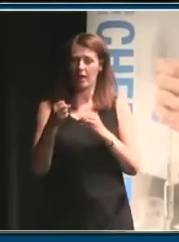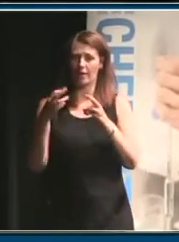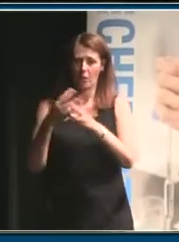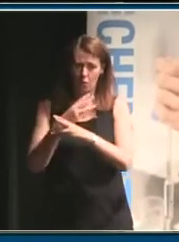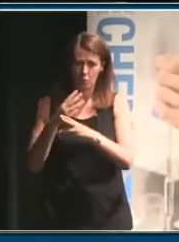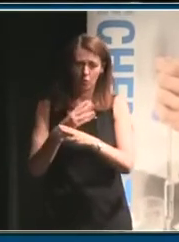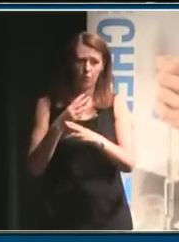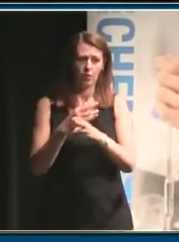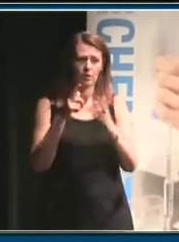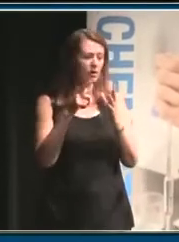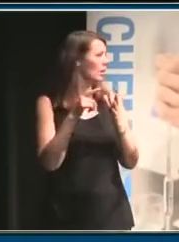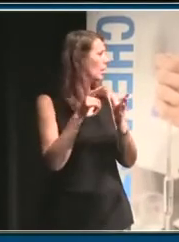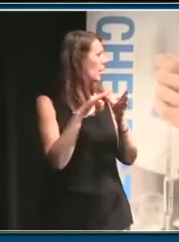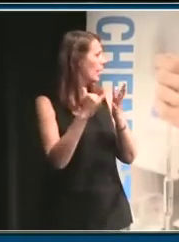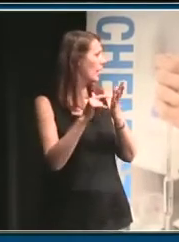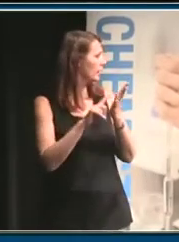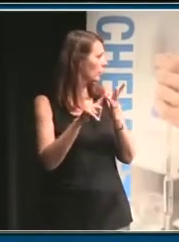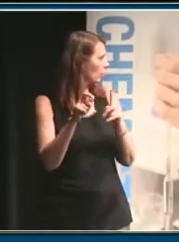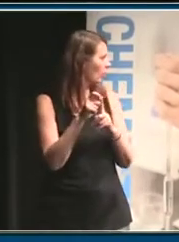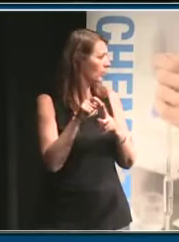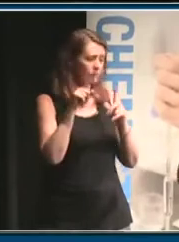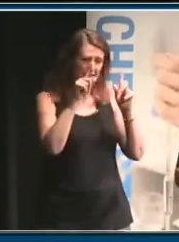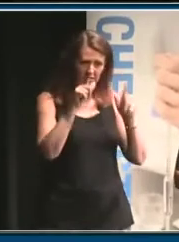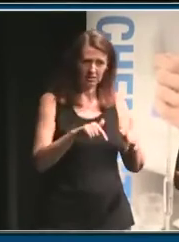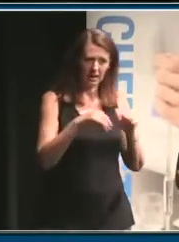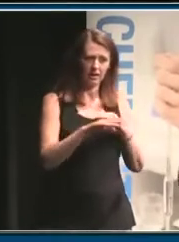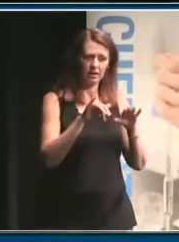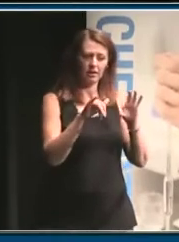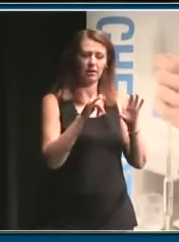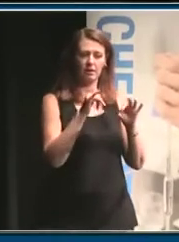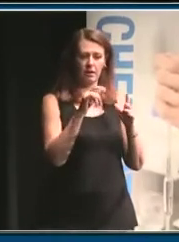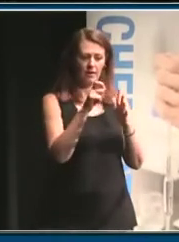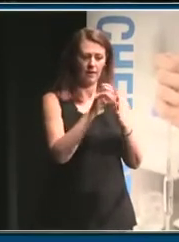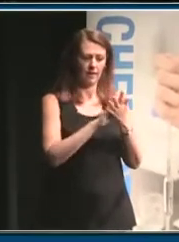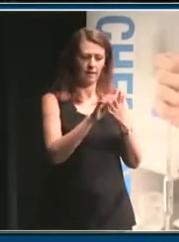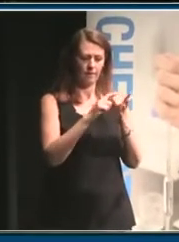asphalt technology. We started a pharmaceutical company where we have an oncology program and a